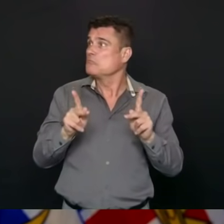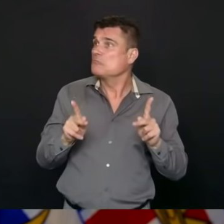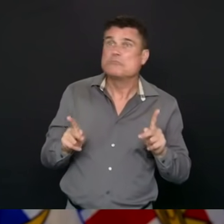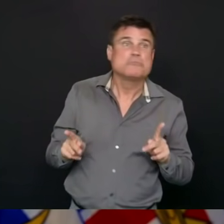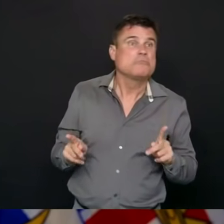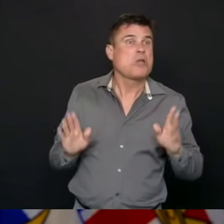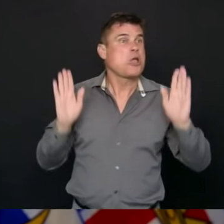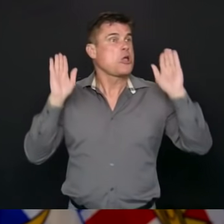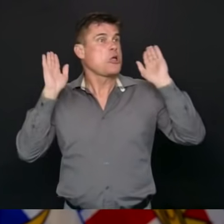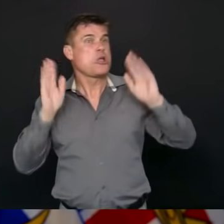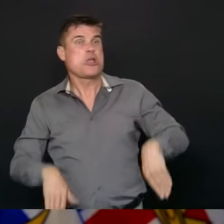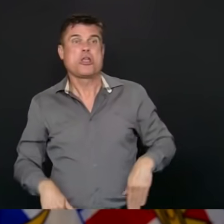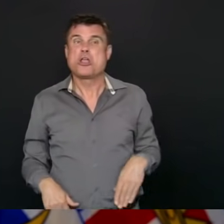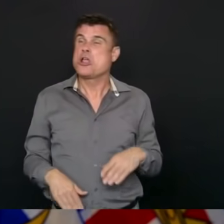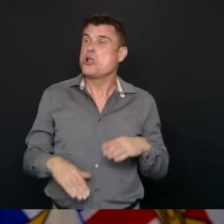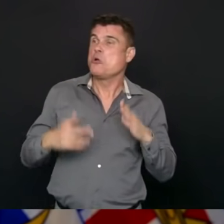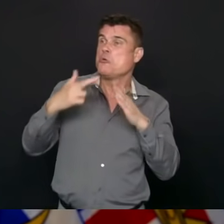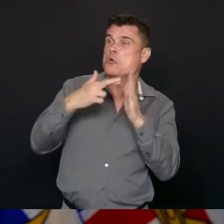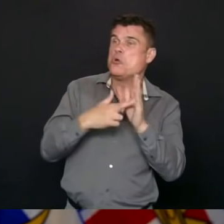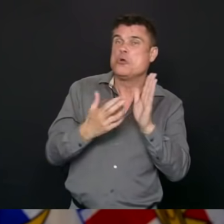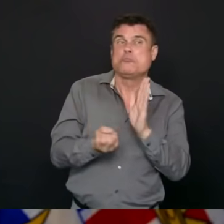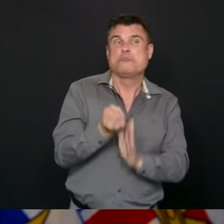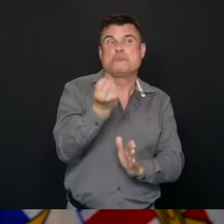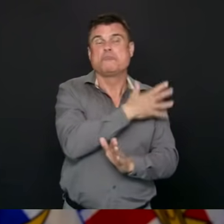Is there any concern or worry